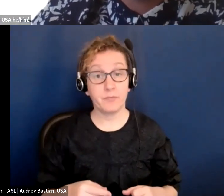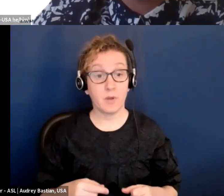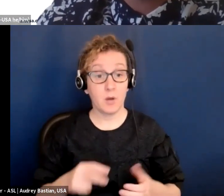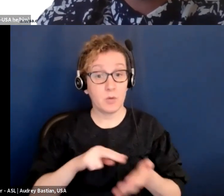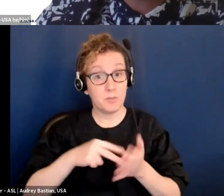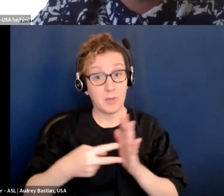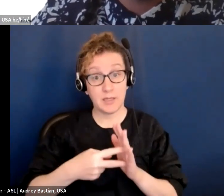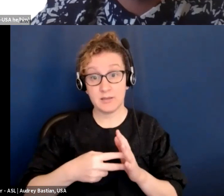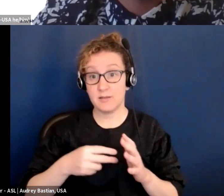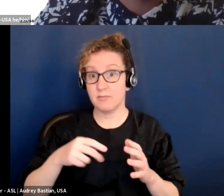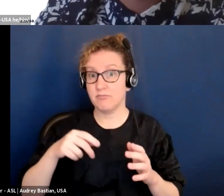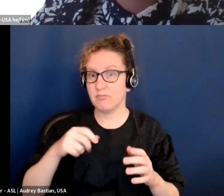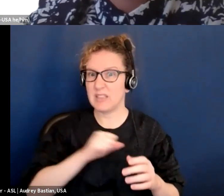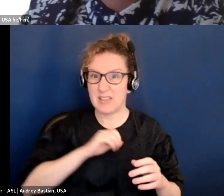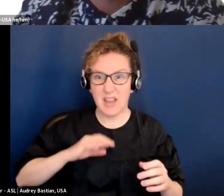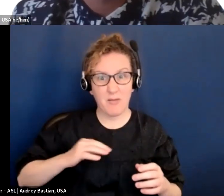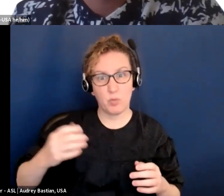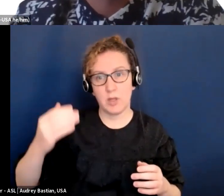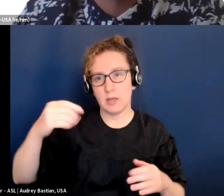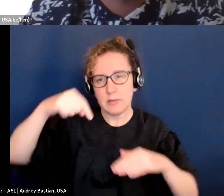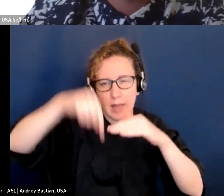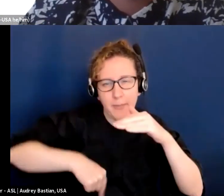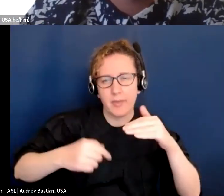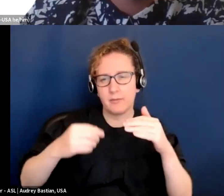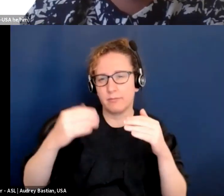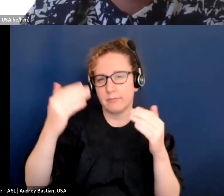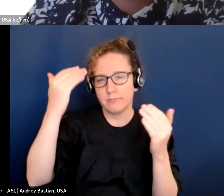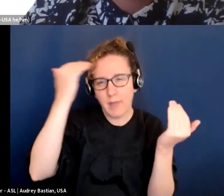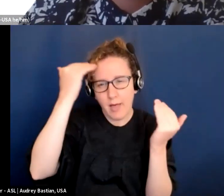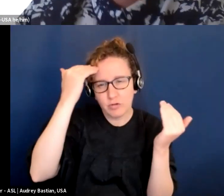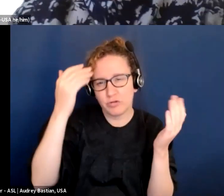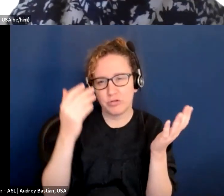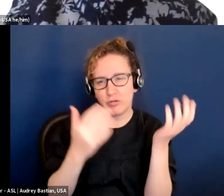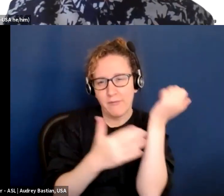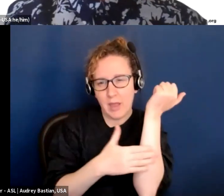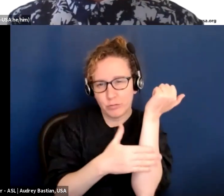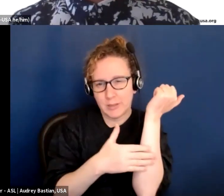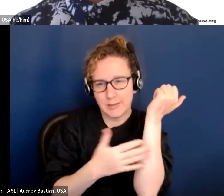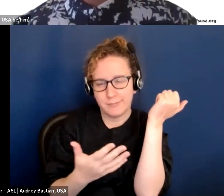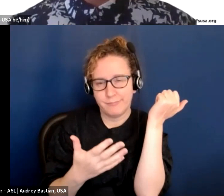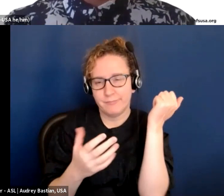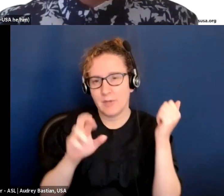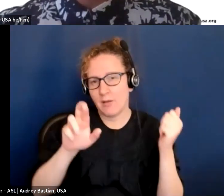in country, in depth, cultural knowledge of the realities of the country and potential